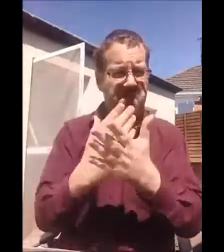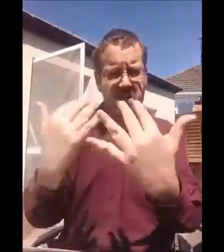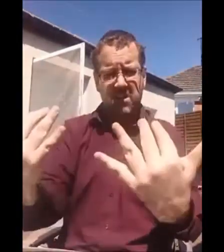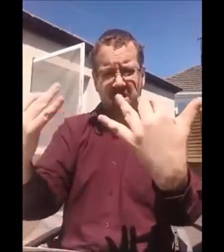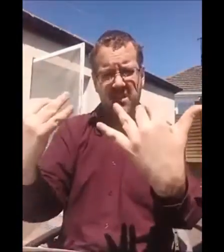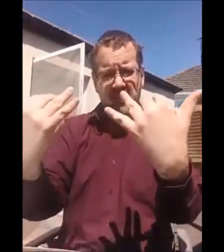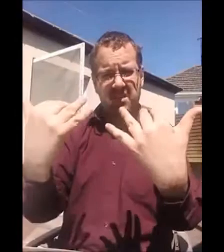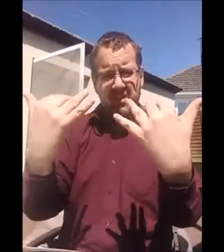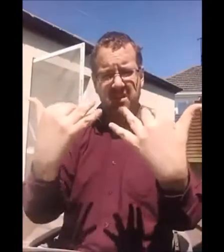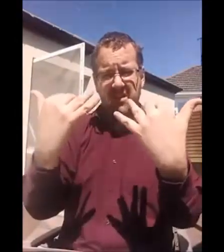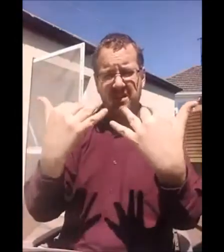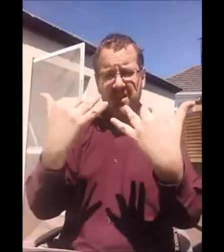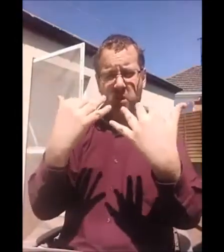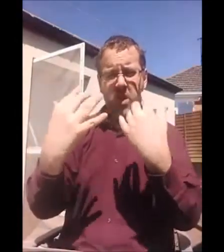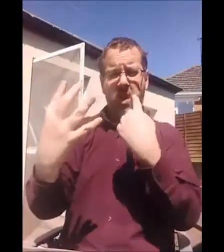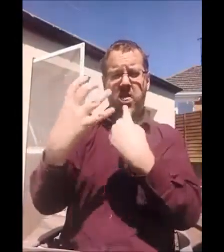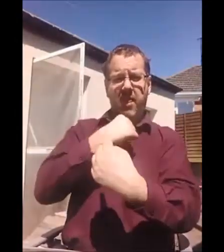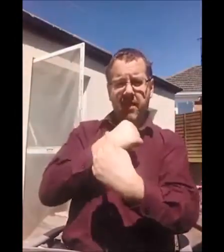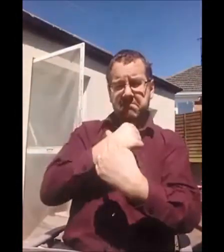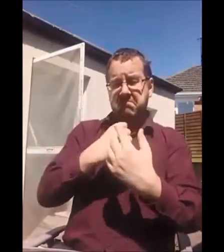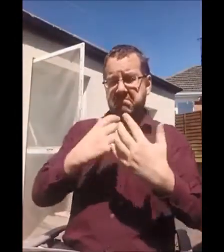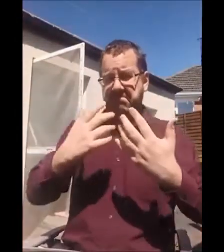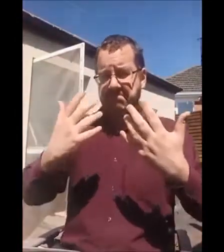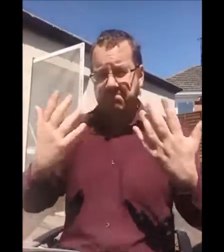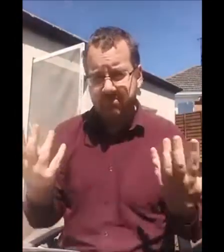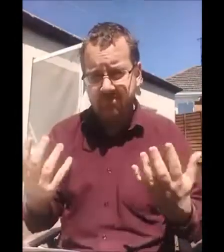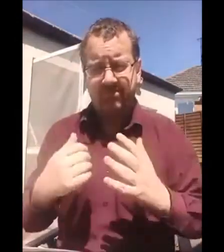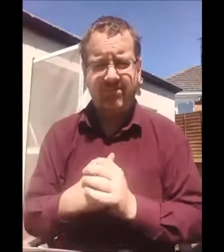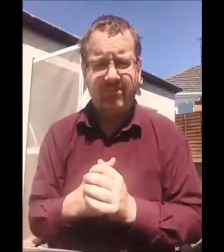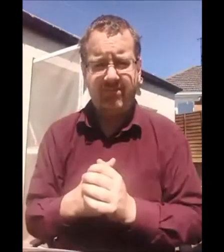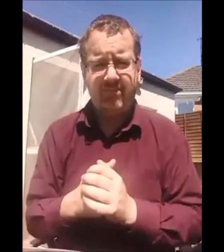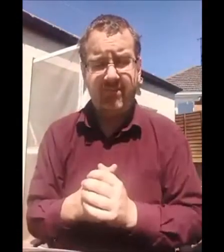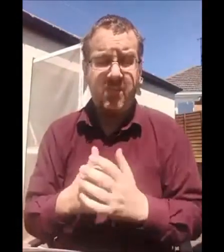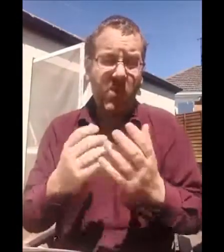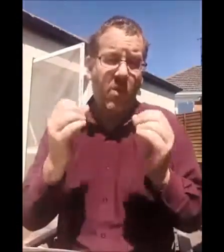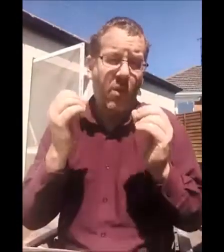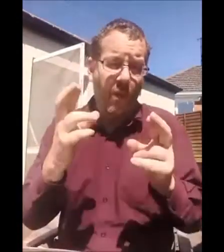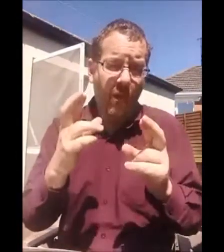So it could mean this. Or another way to look at it could be,